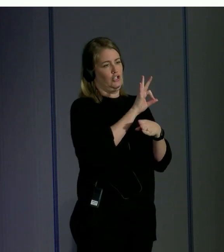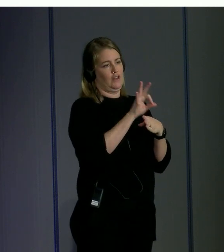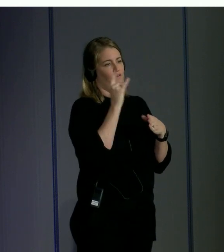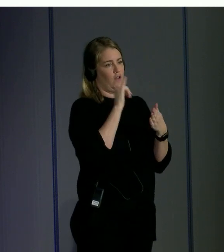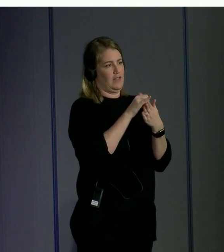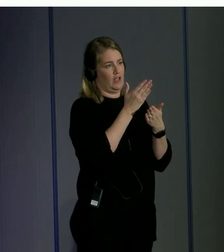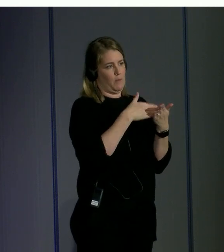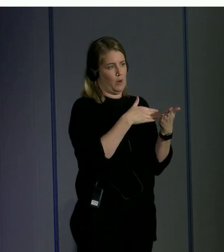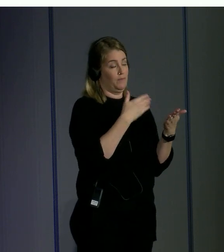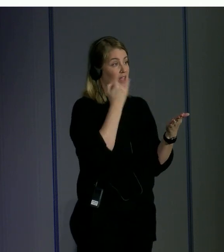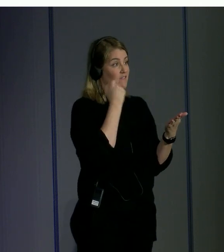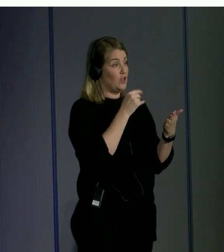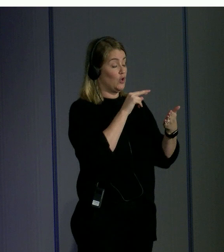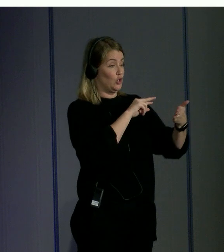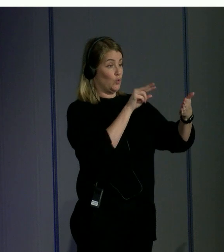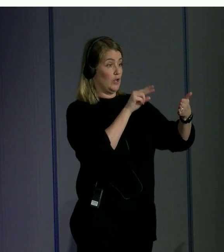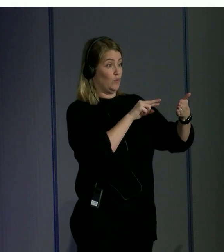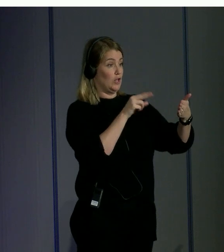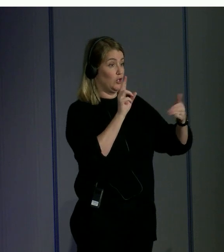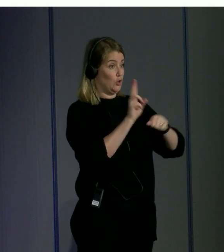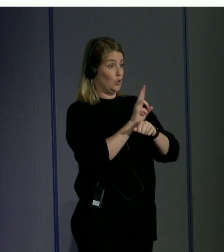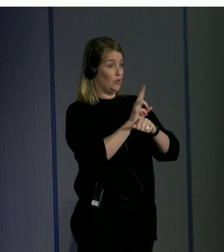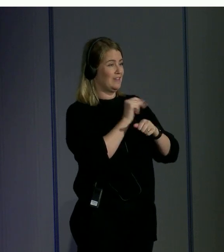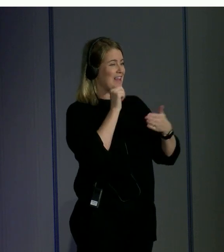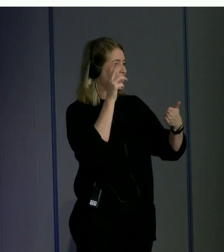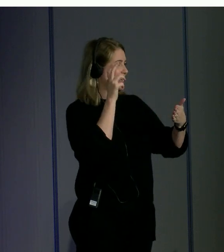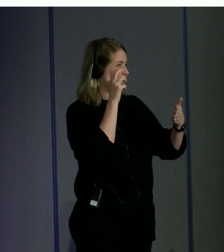And you're a screen reader user, you're not going to hear the word text.